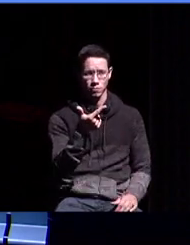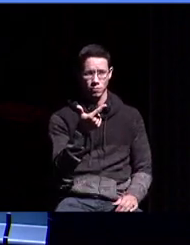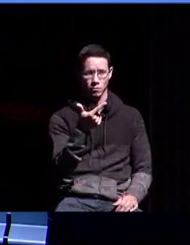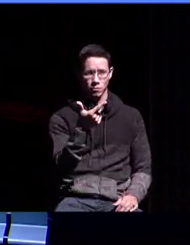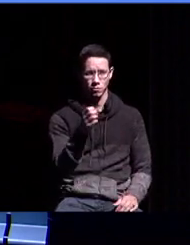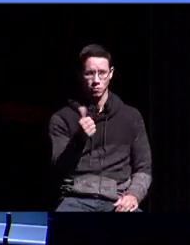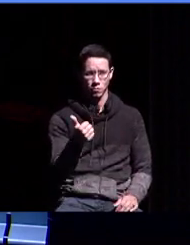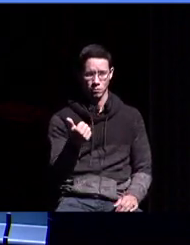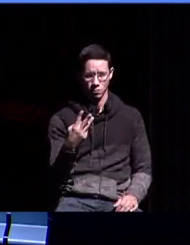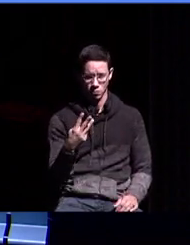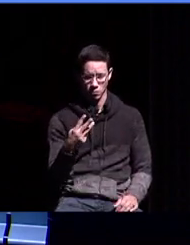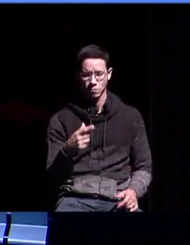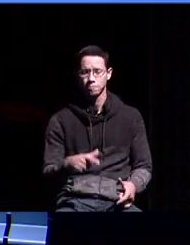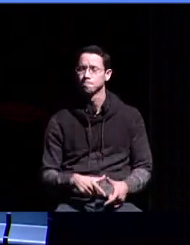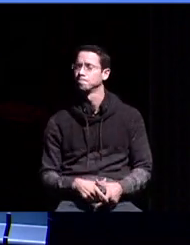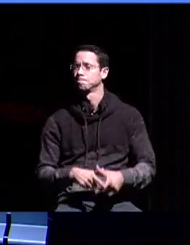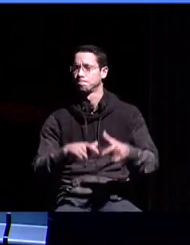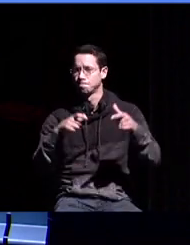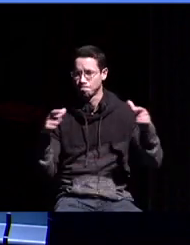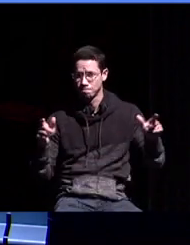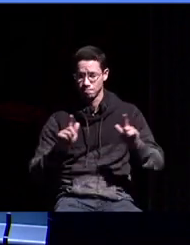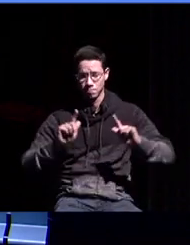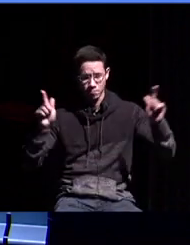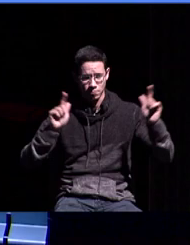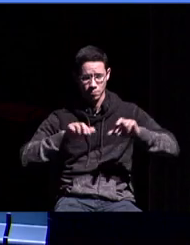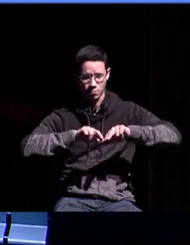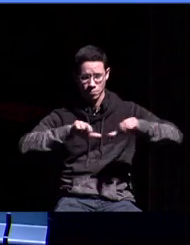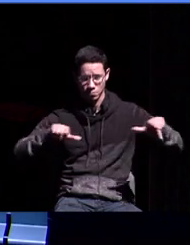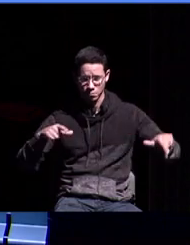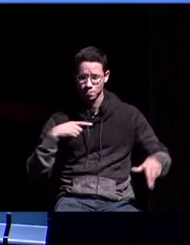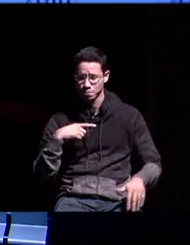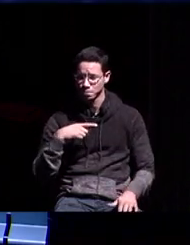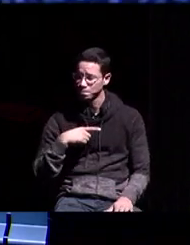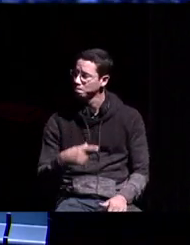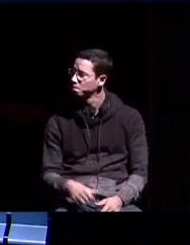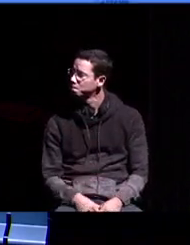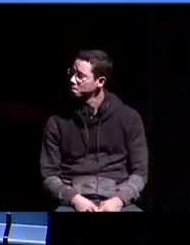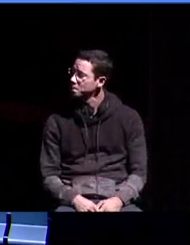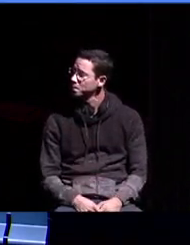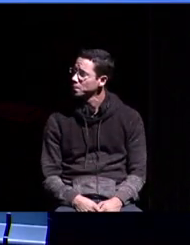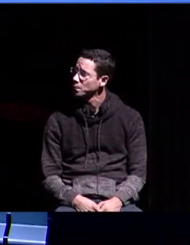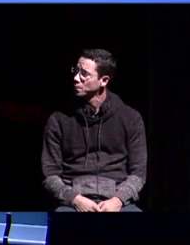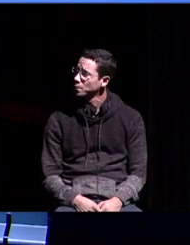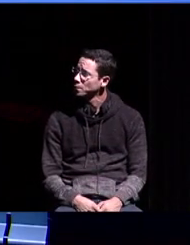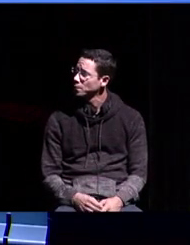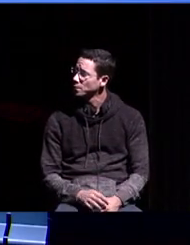increase in the number of strikes in the sector. Last year we had 143 strikes.